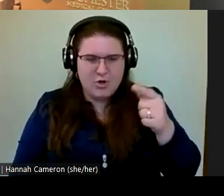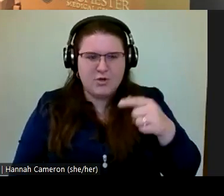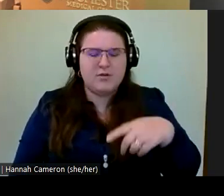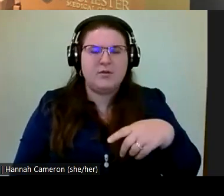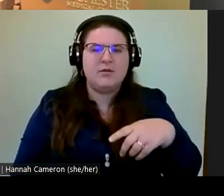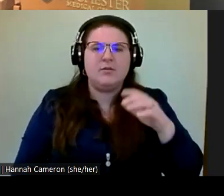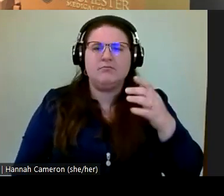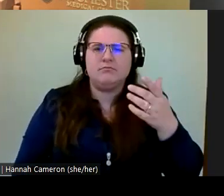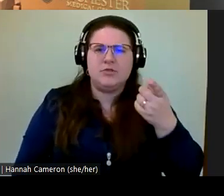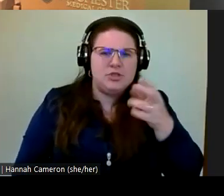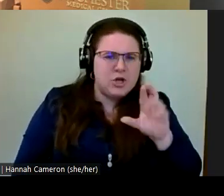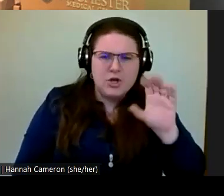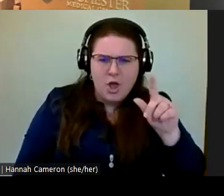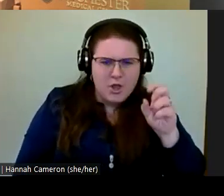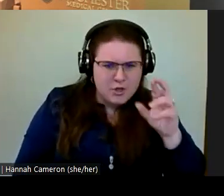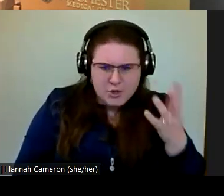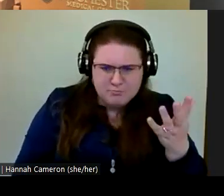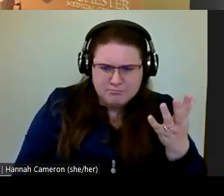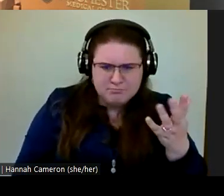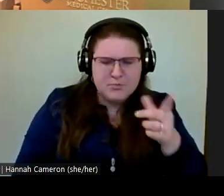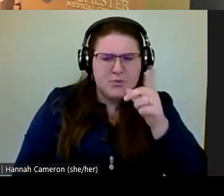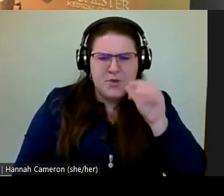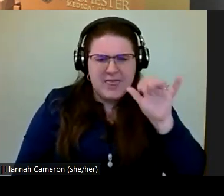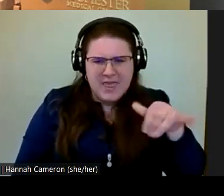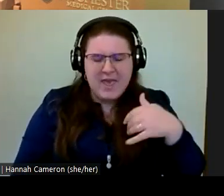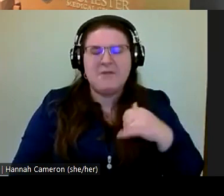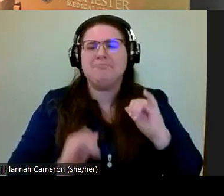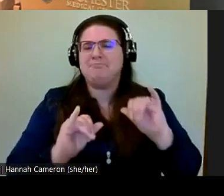um what can we say about him and with their help I learned a little bit about who he is and wanted